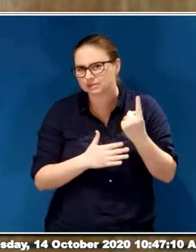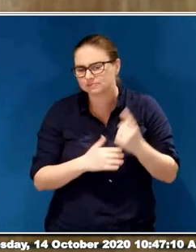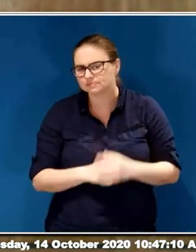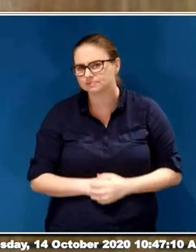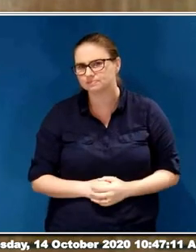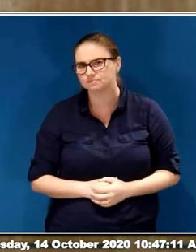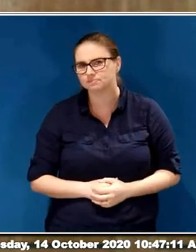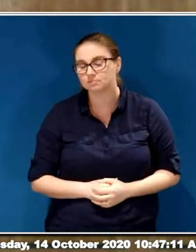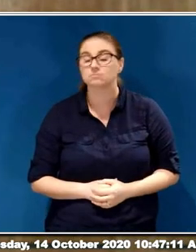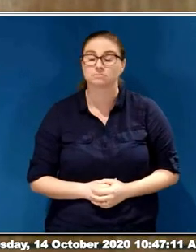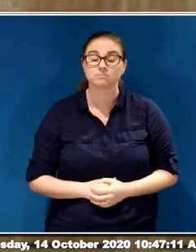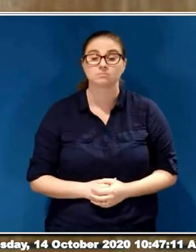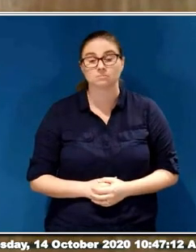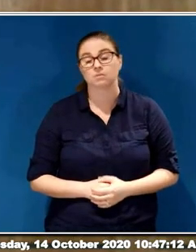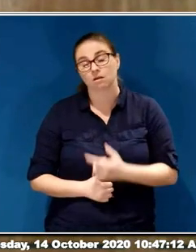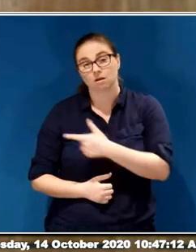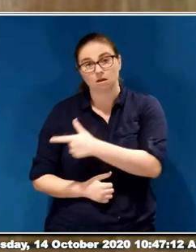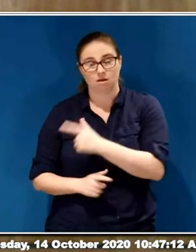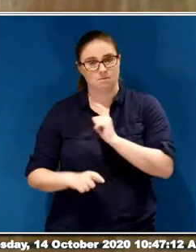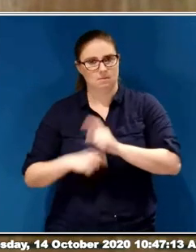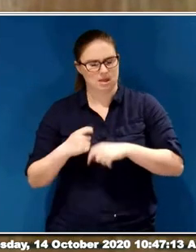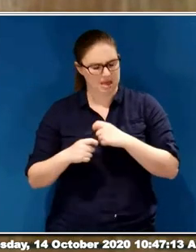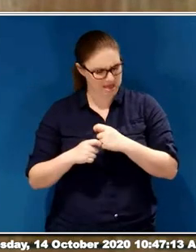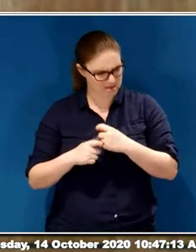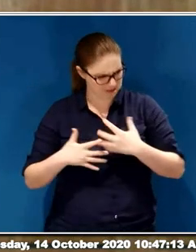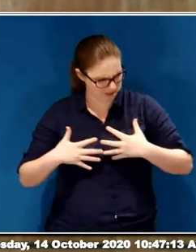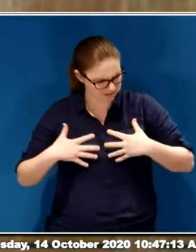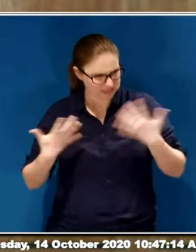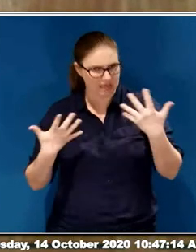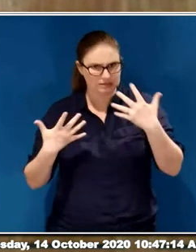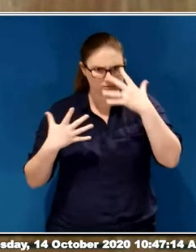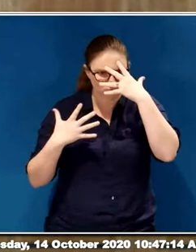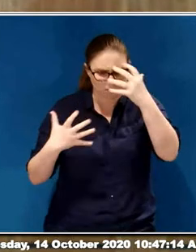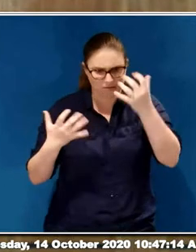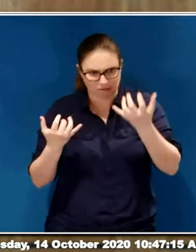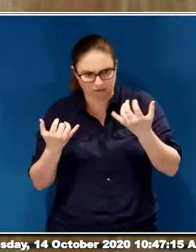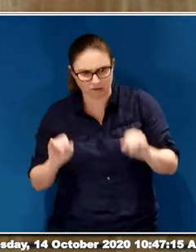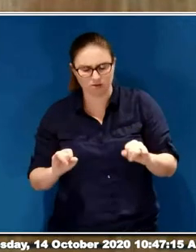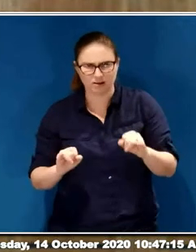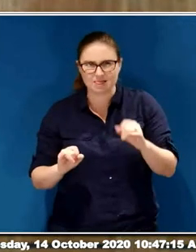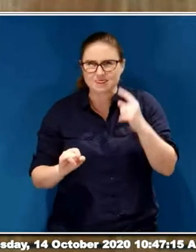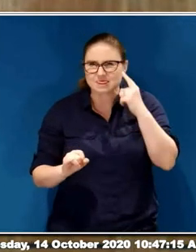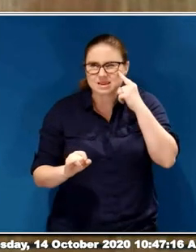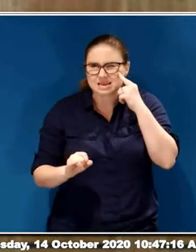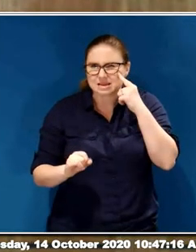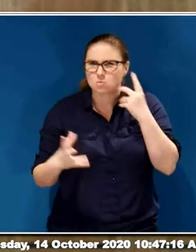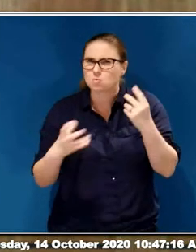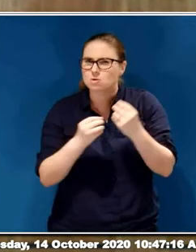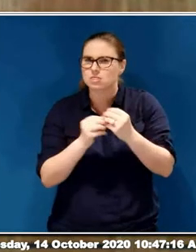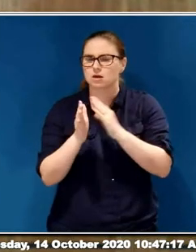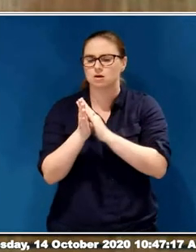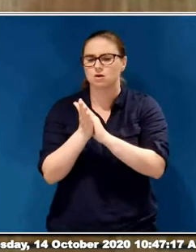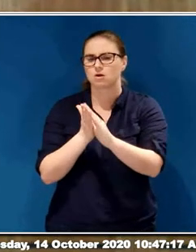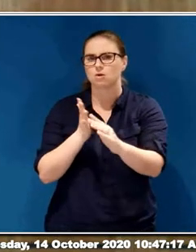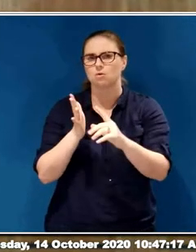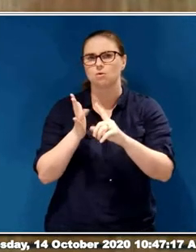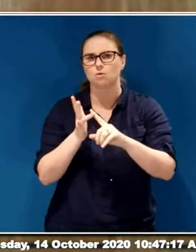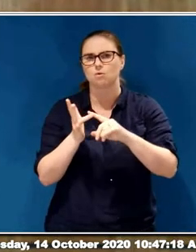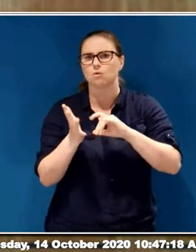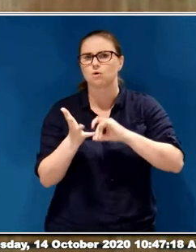I believe from memory it was with the HOSEs. The HOSEs was sitting inside her office and Kobe began banging on the windows